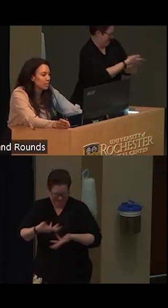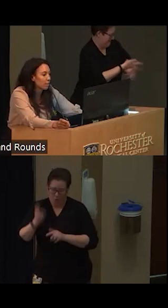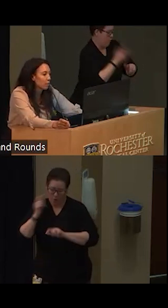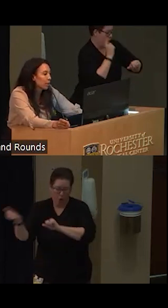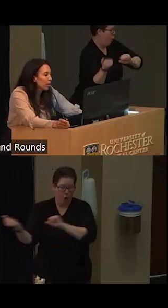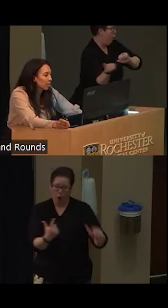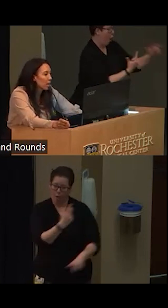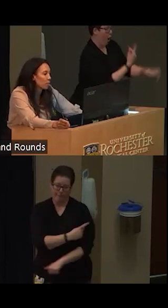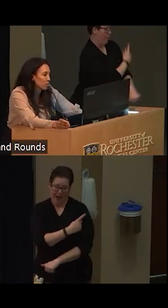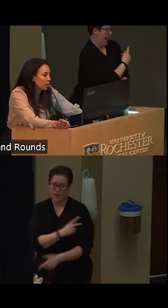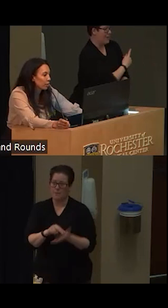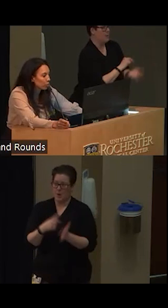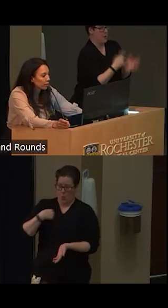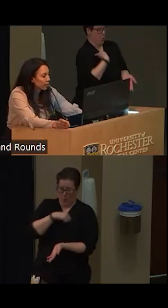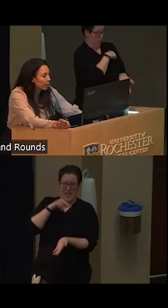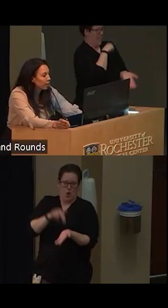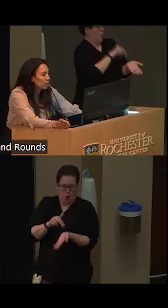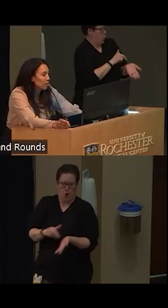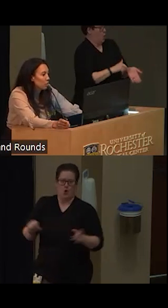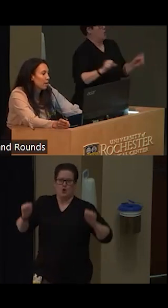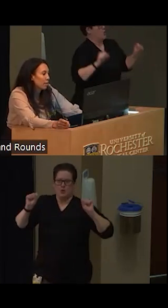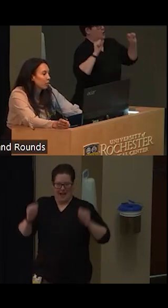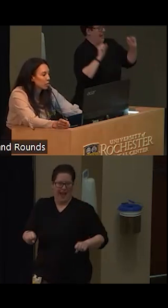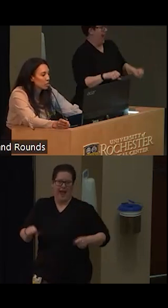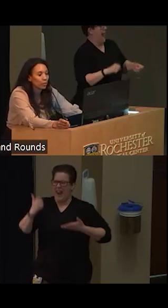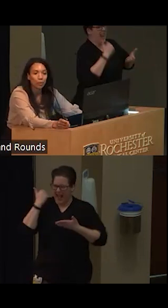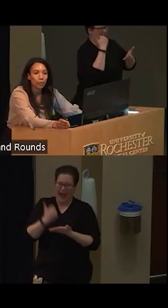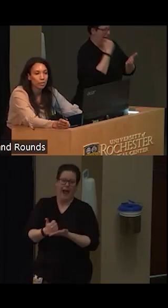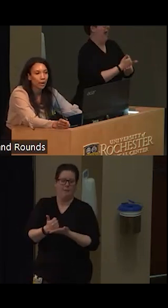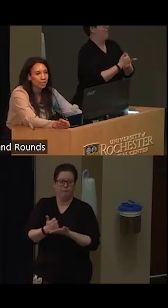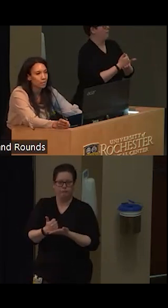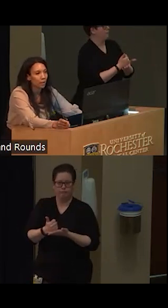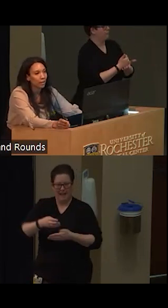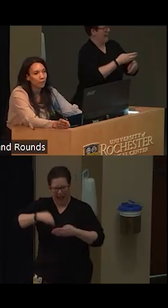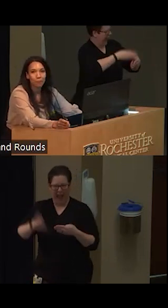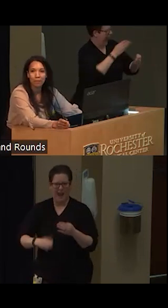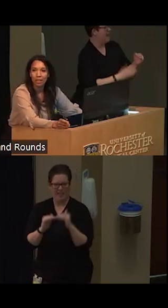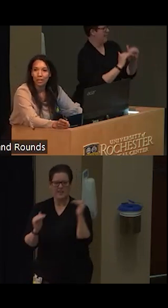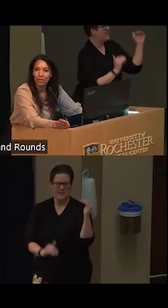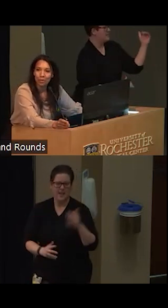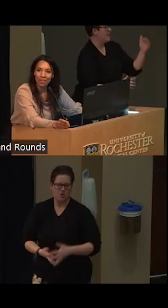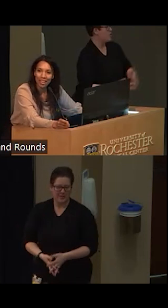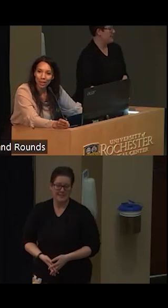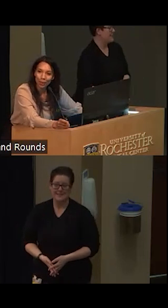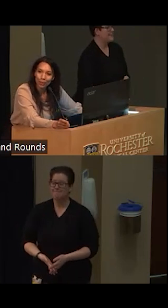the system and we have the opportunity to really be the driving force to to end disparity so thank